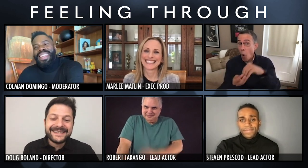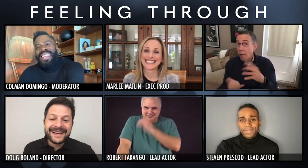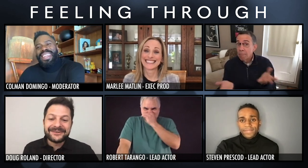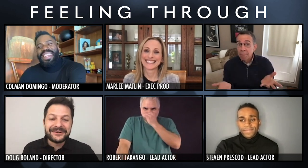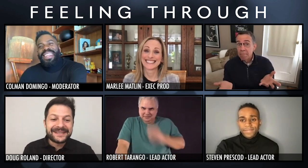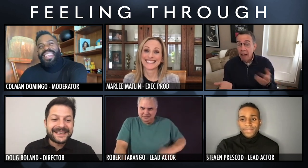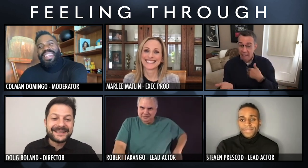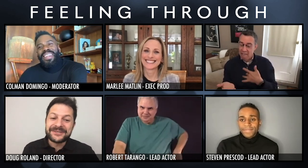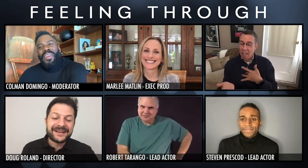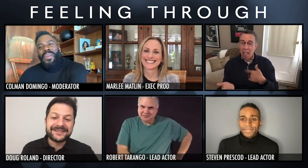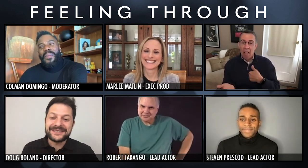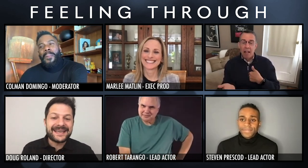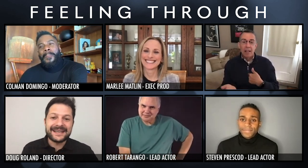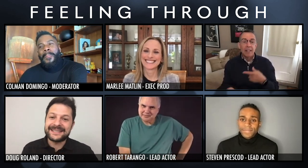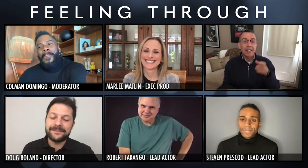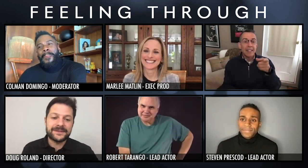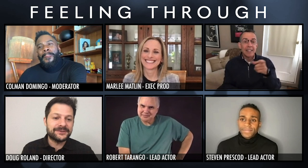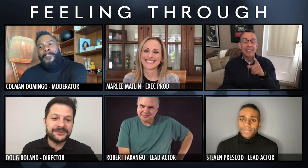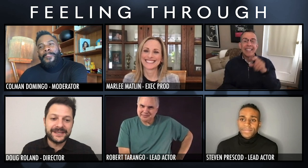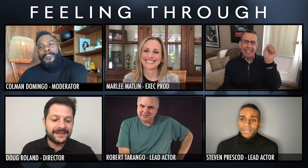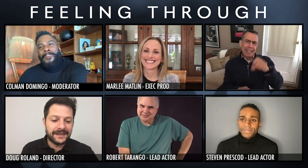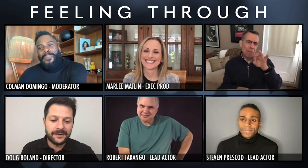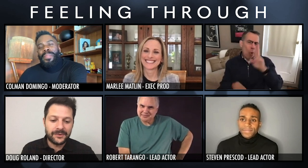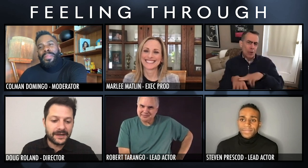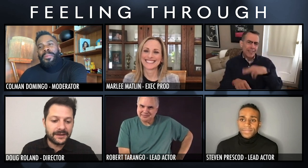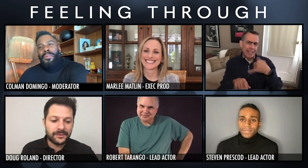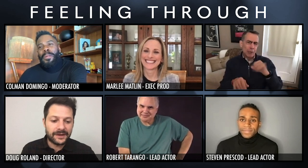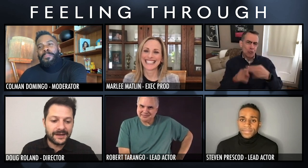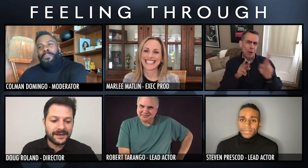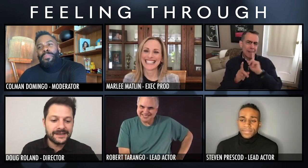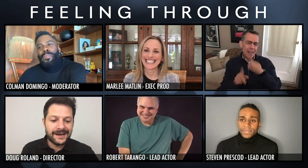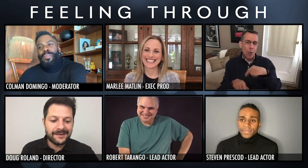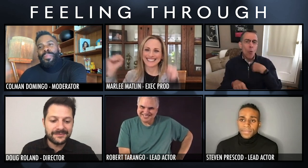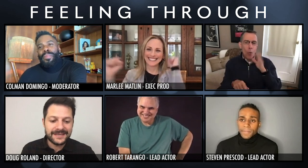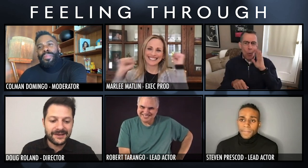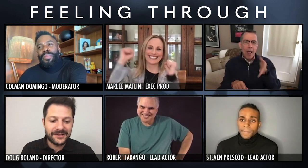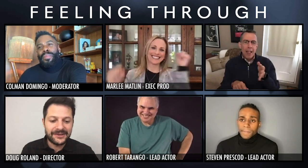Doug: Yeah. Well, in the short answer is yes, absolutely. We're gonna, tell a